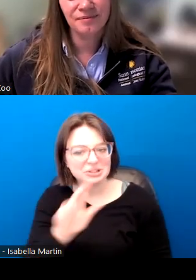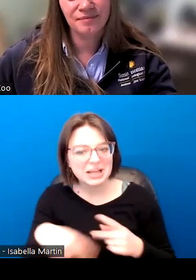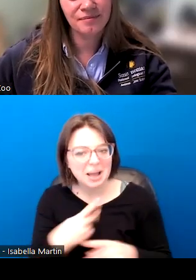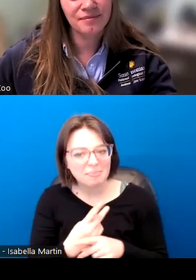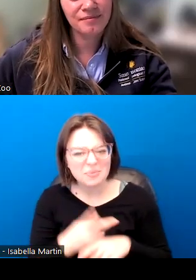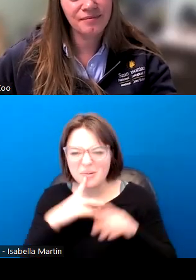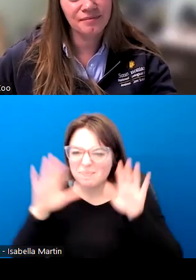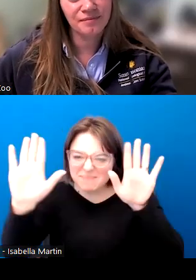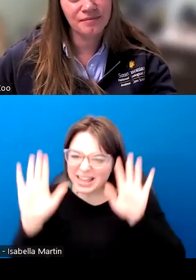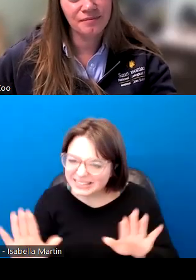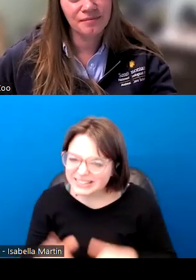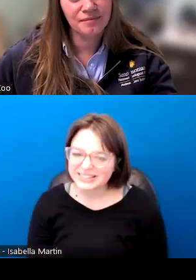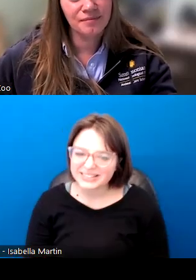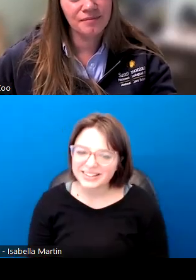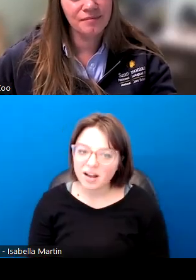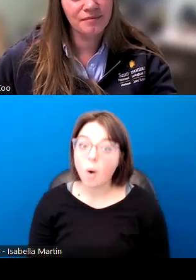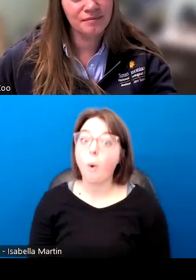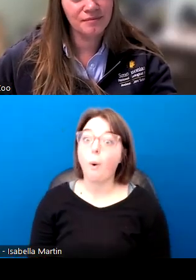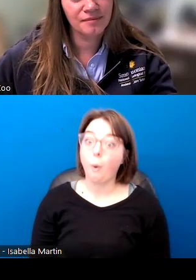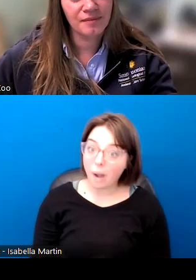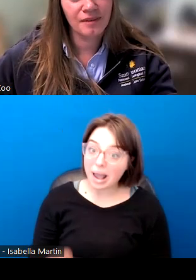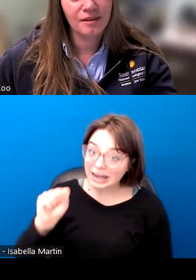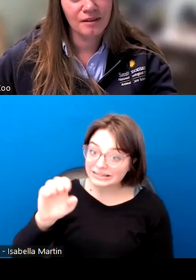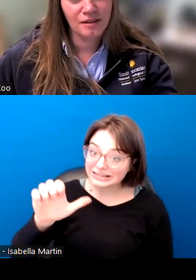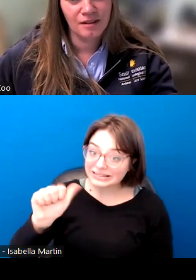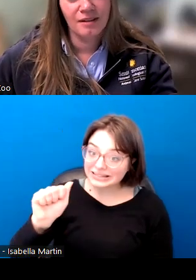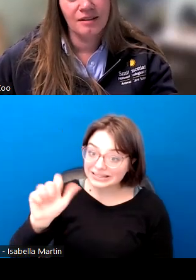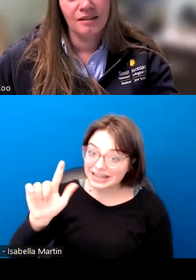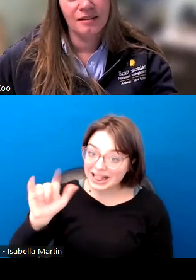the Sea lion, this one looks very different from the other ones that we have seen as everything